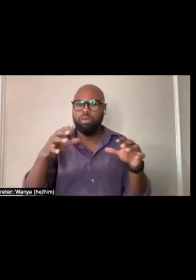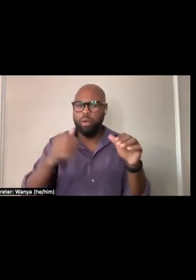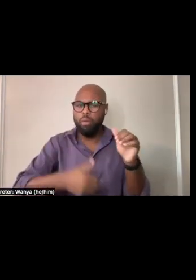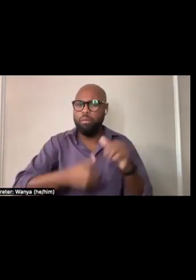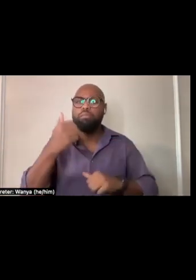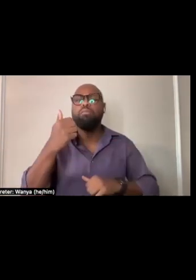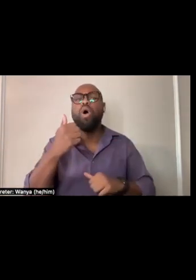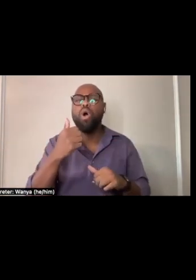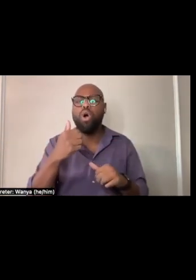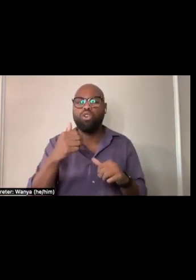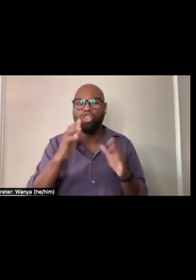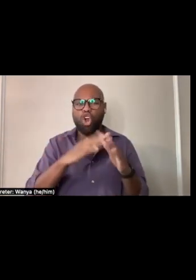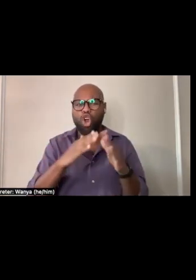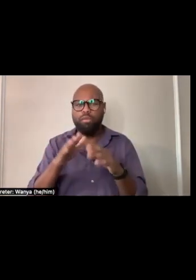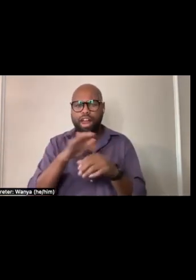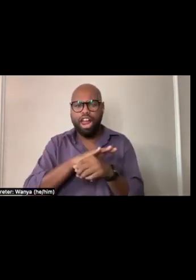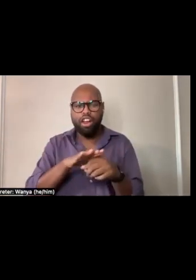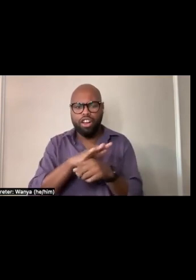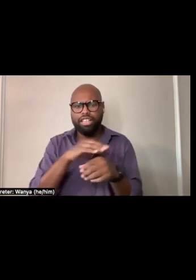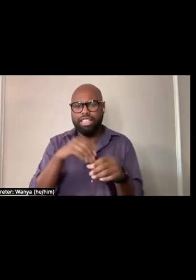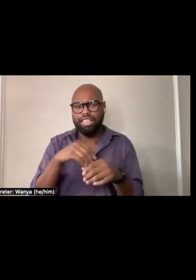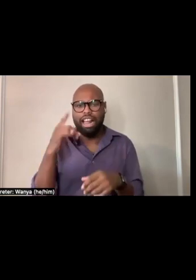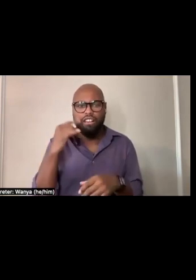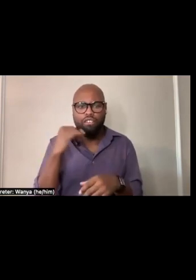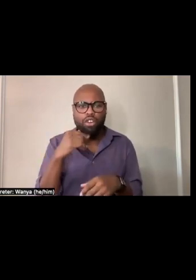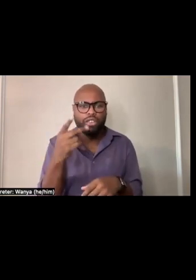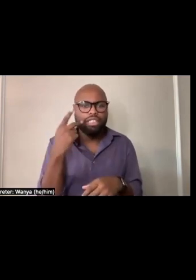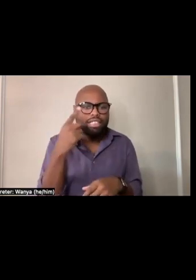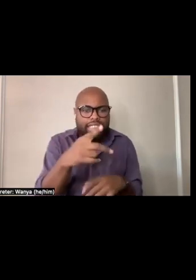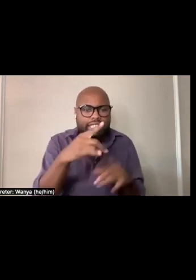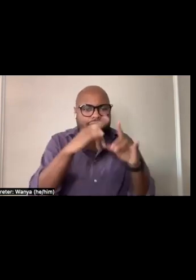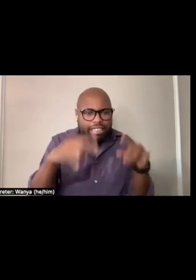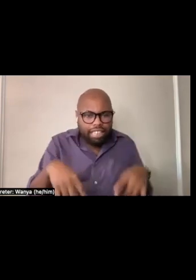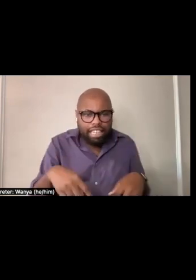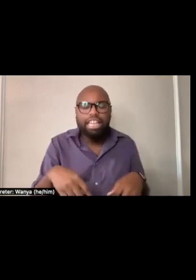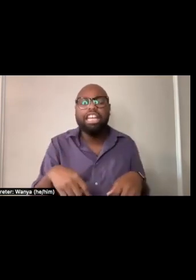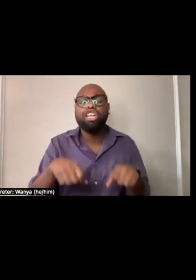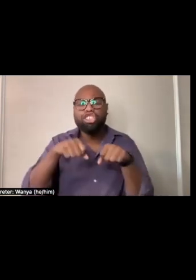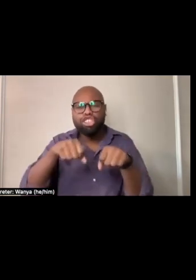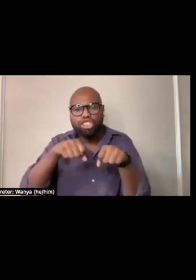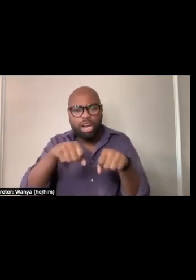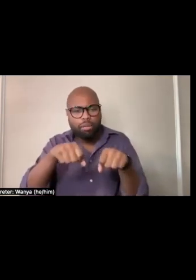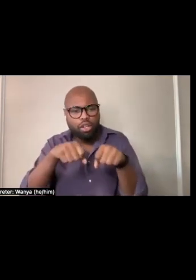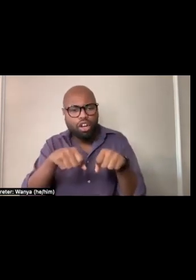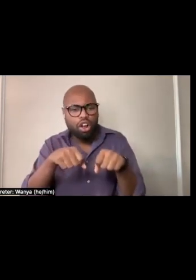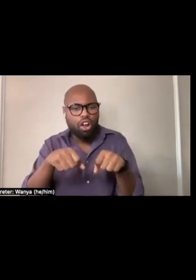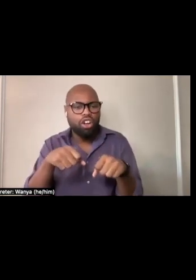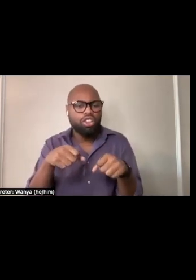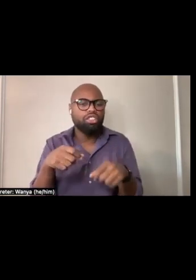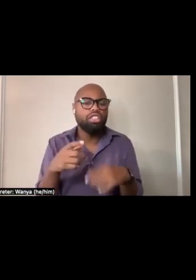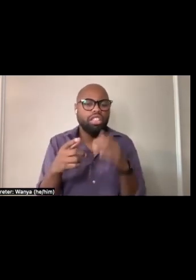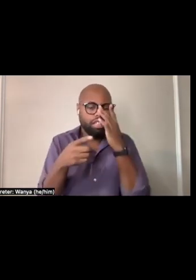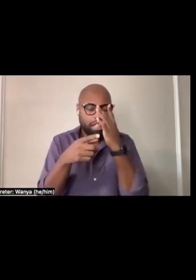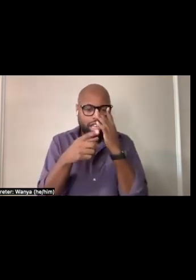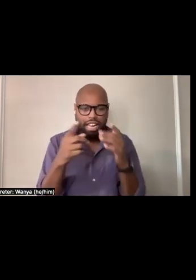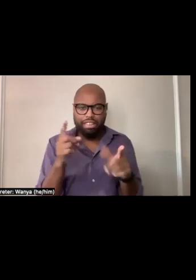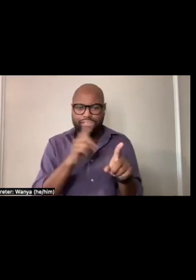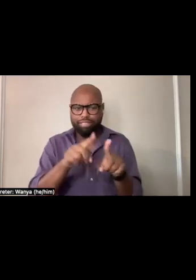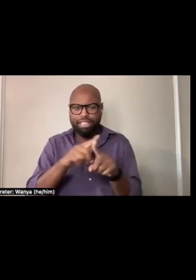we see tents, shopping carts and personal belongings strewn along the roadway. Next slide, please.